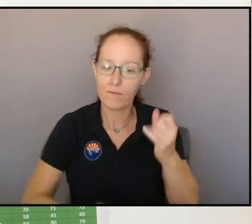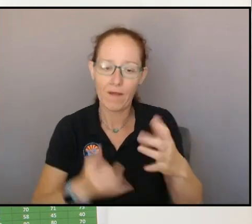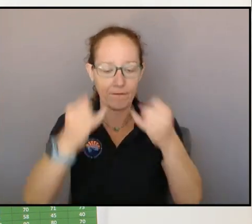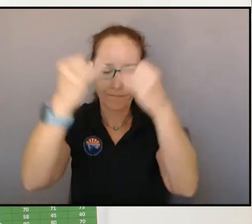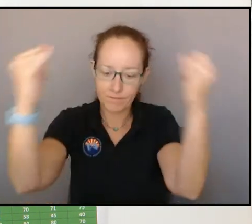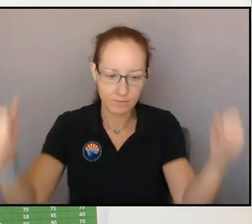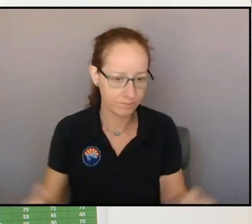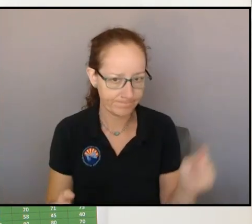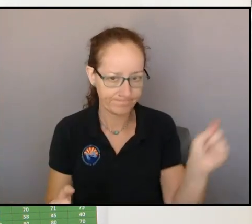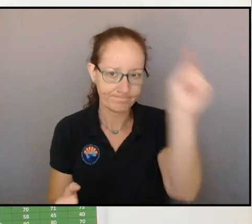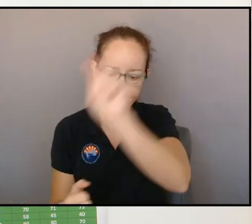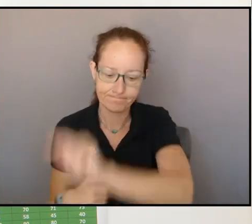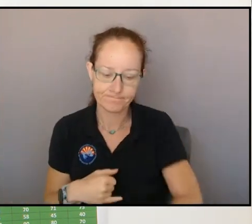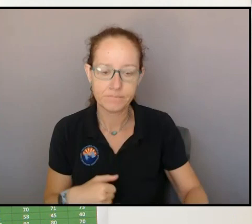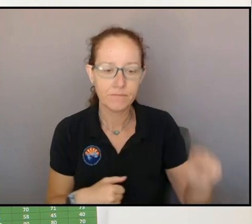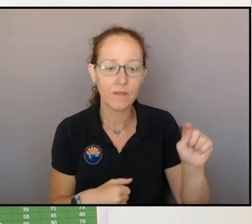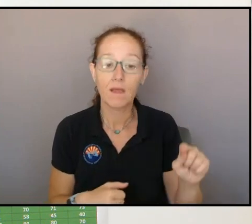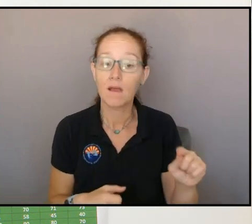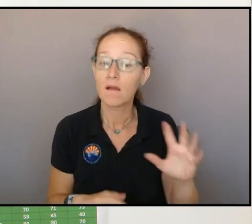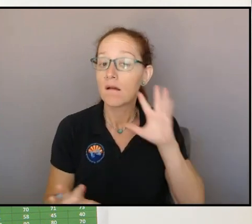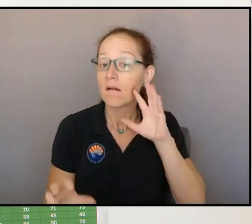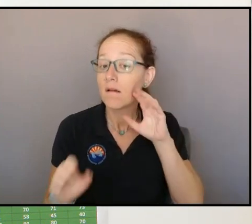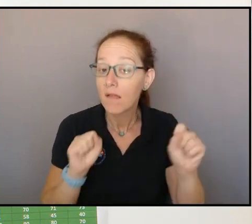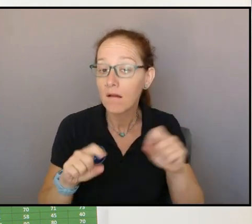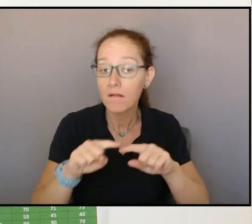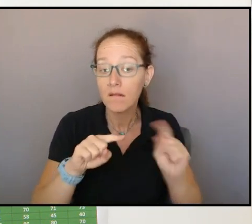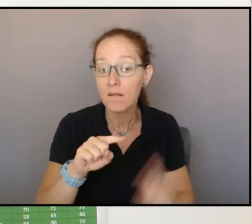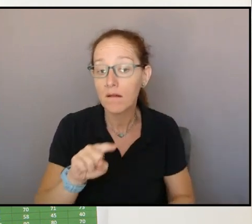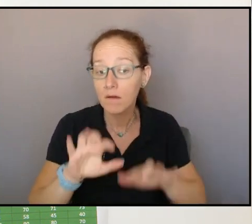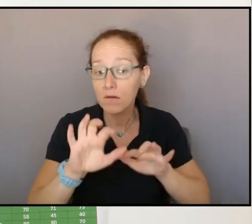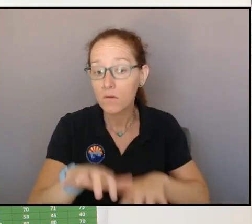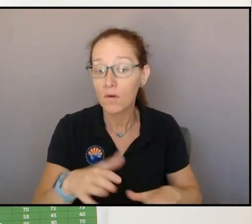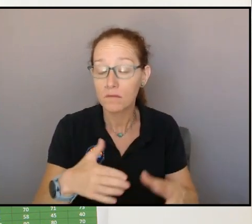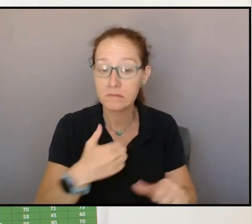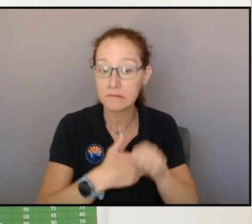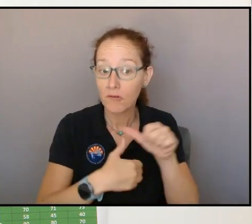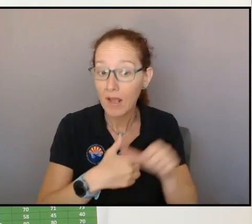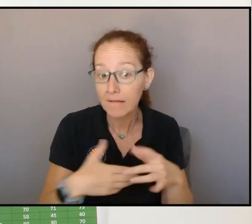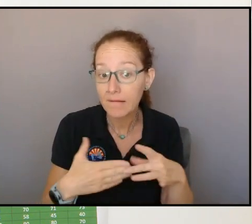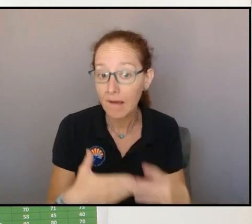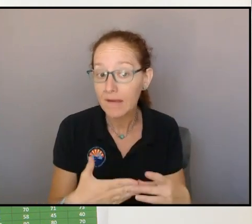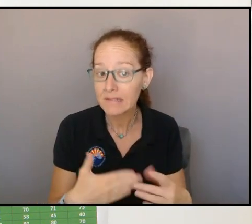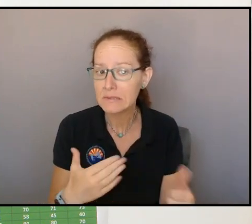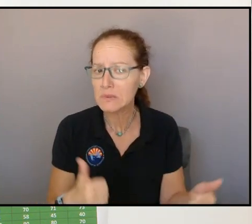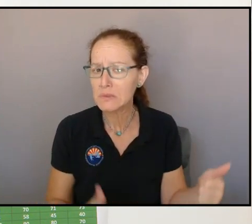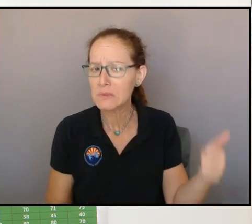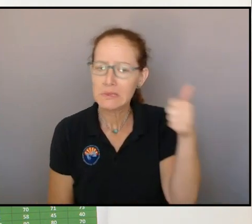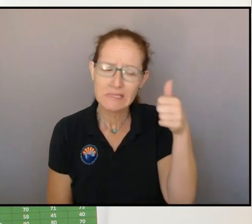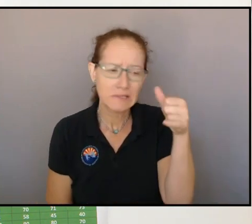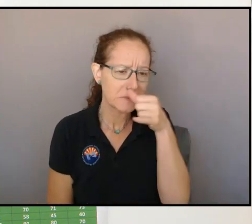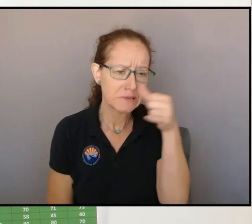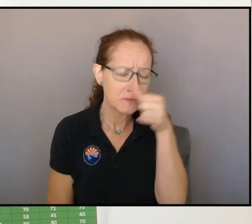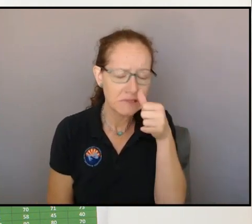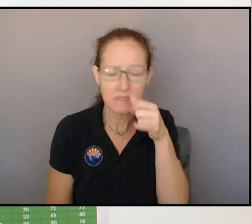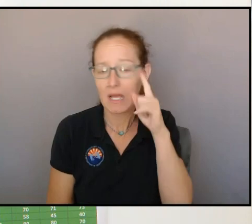high, very high for the next 3 days before we start start to drop off Tuesday, and then especially by Wednesday.